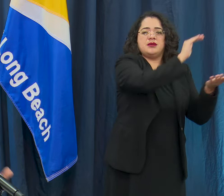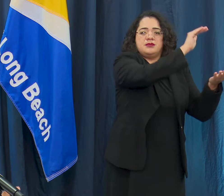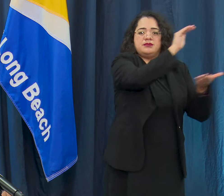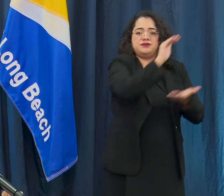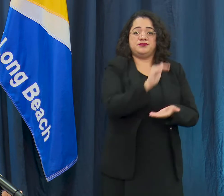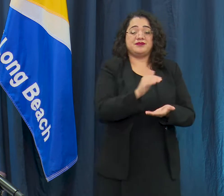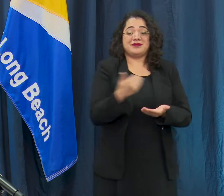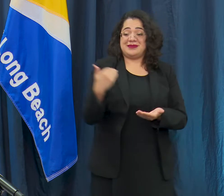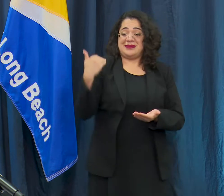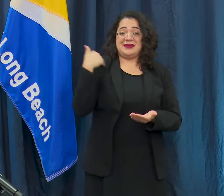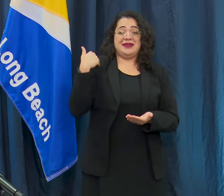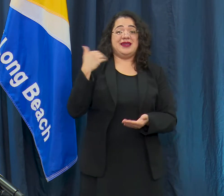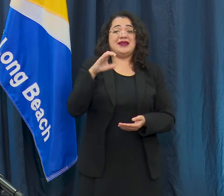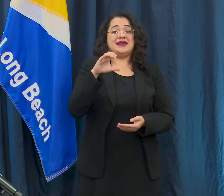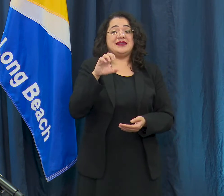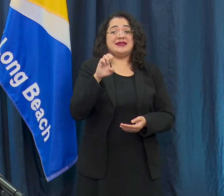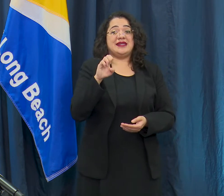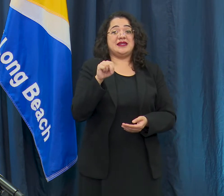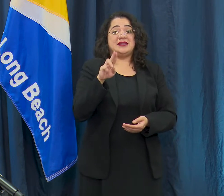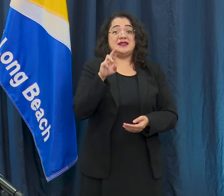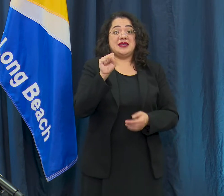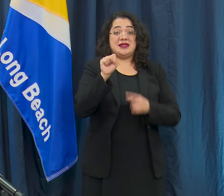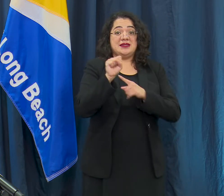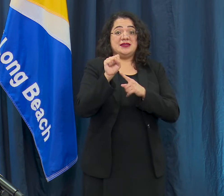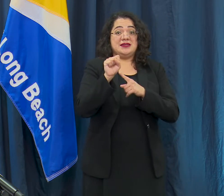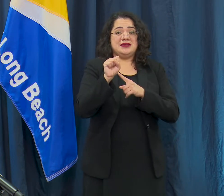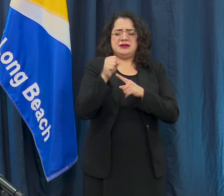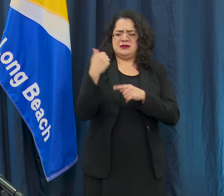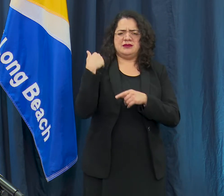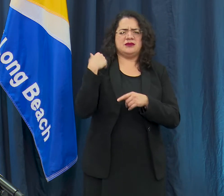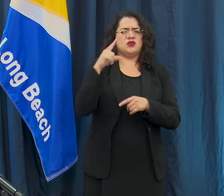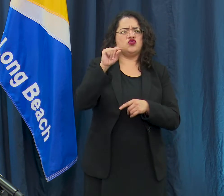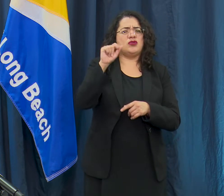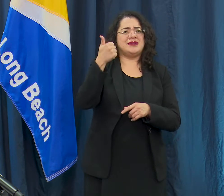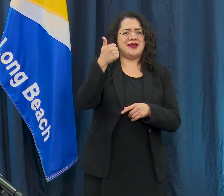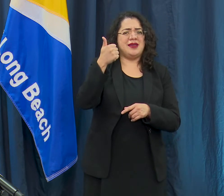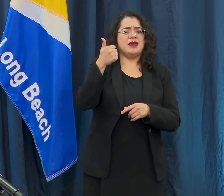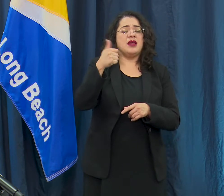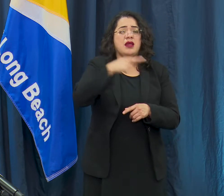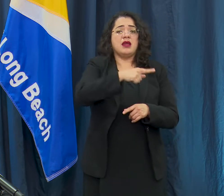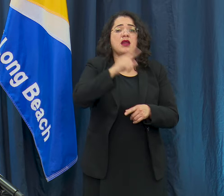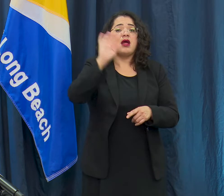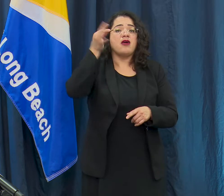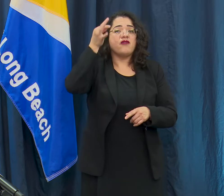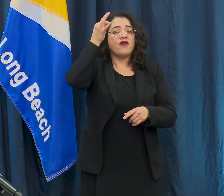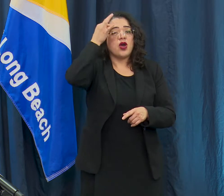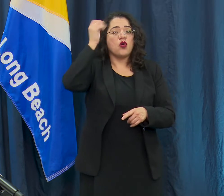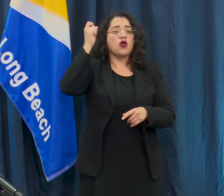census is being used by the federal government right now to help us get